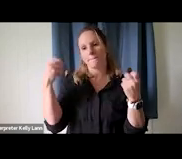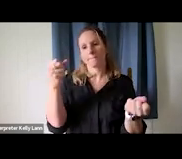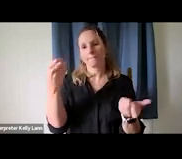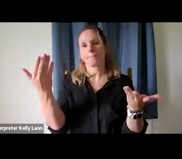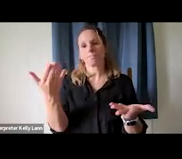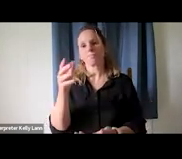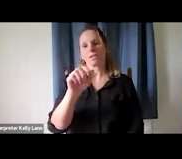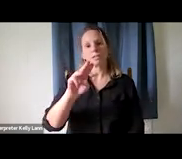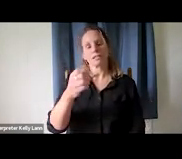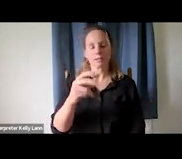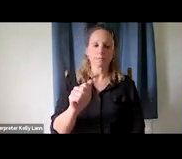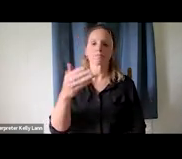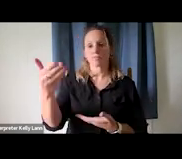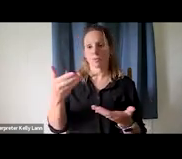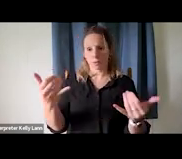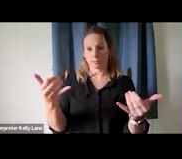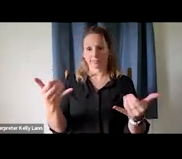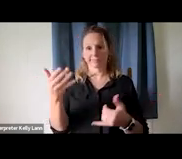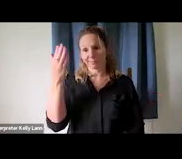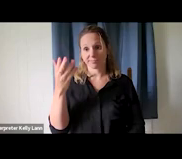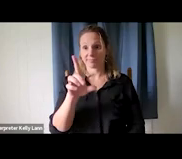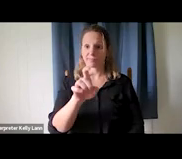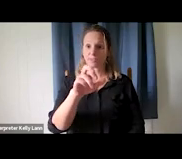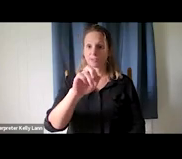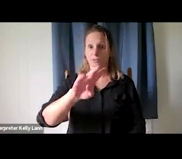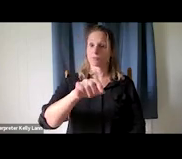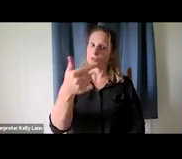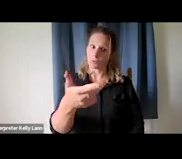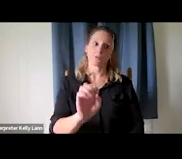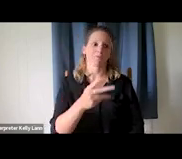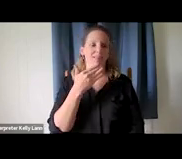who will give our welcome today, Dorrine. [Dorrine] Yes, thank you, Pam,